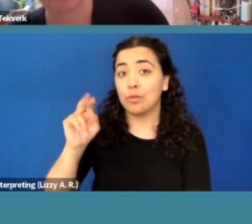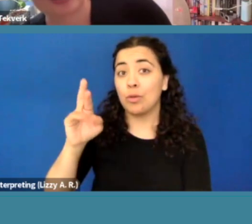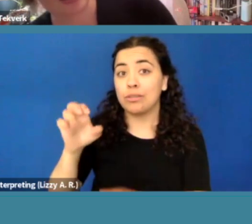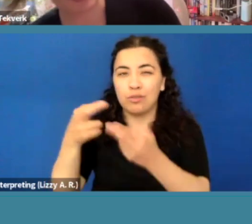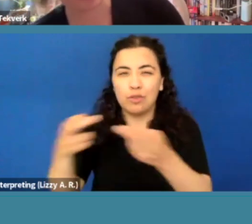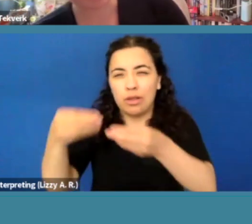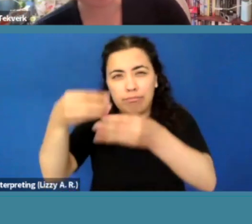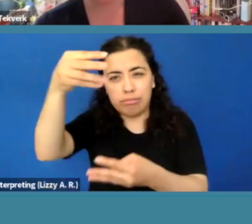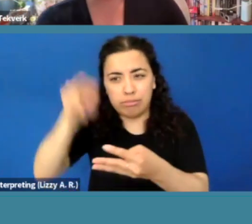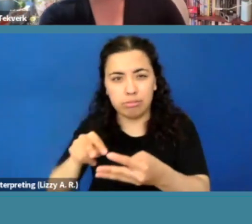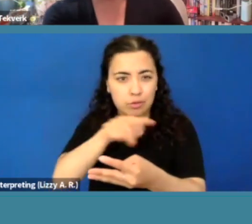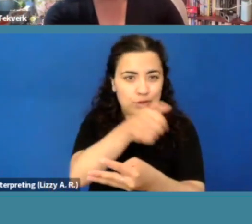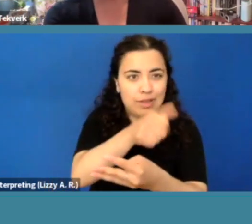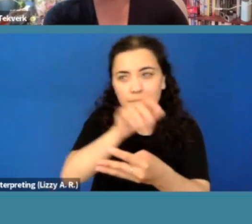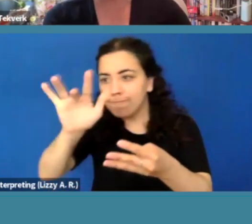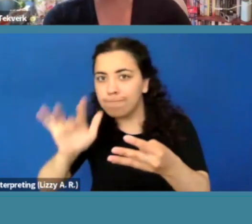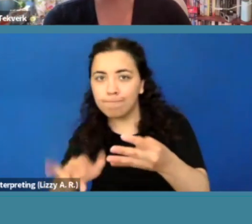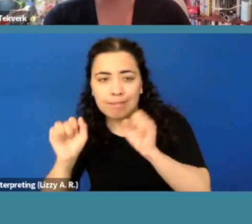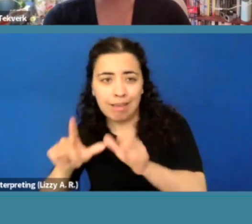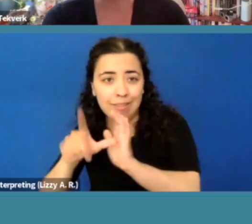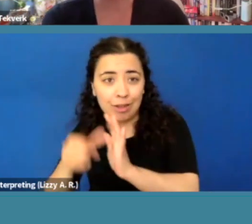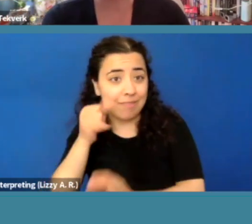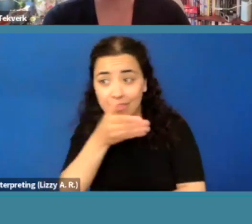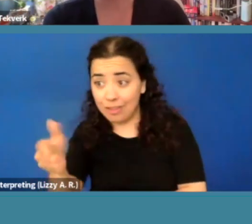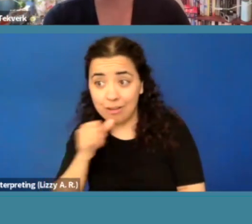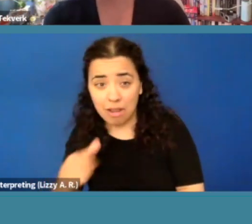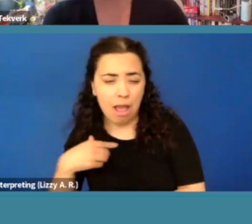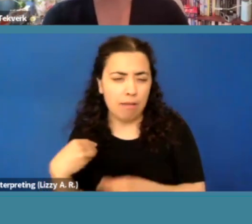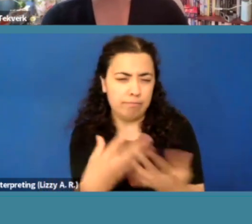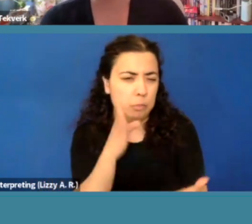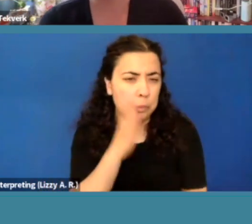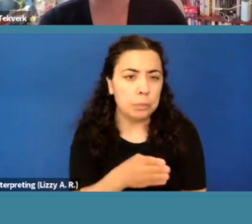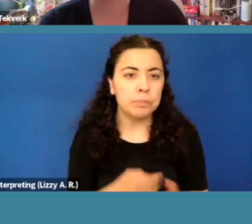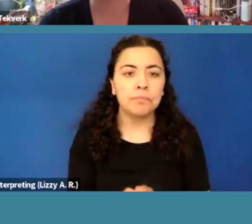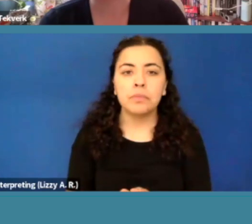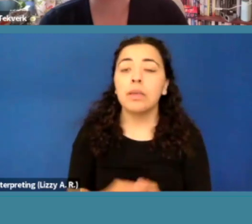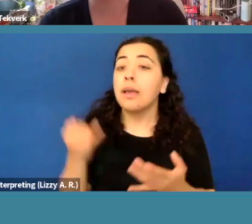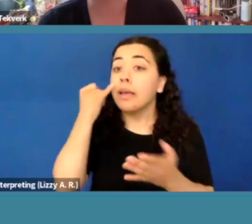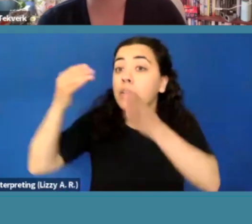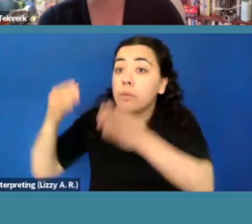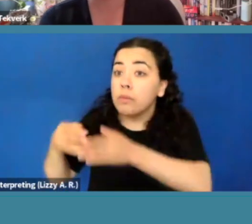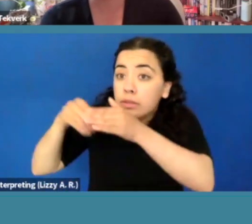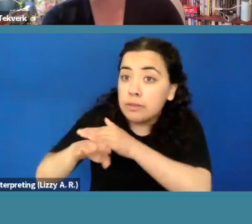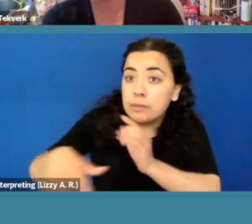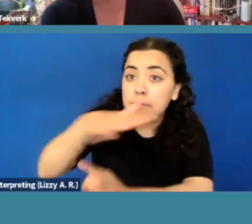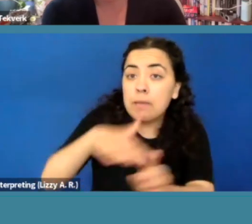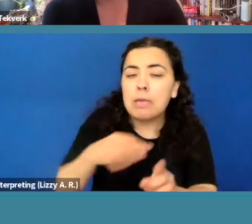All right, so a patron is coming to your space and they're looking to find out about accommodations, and so you're working with them